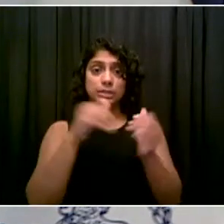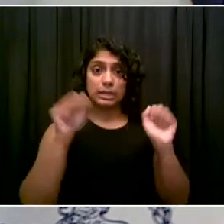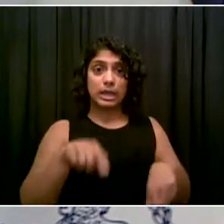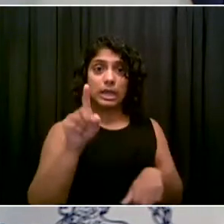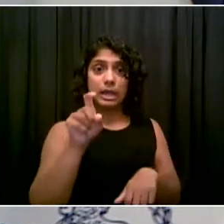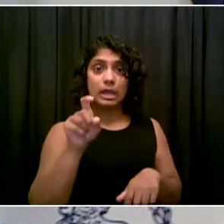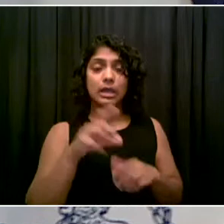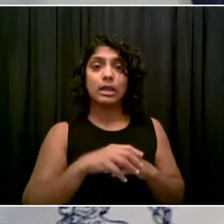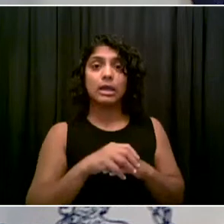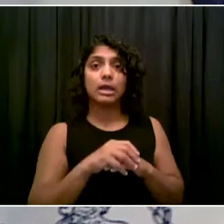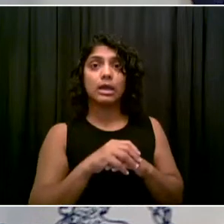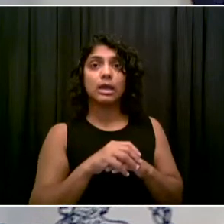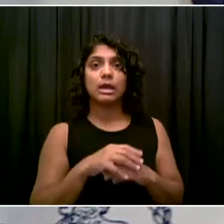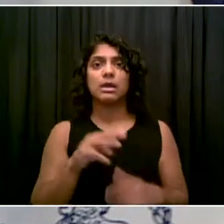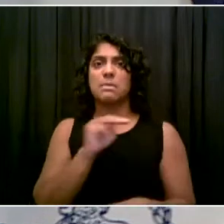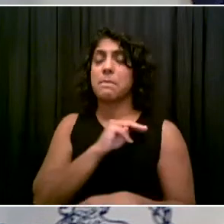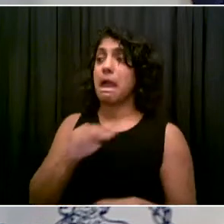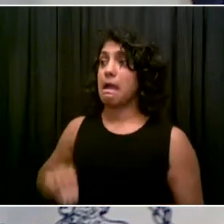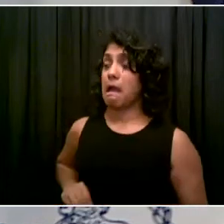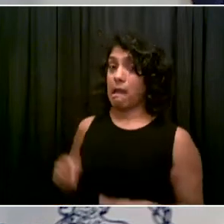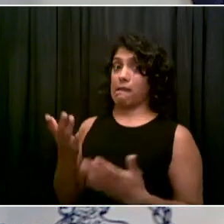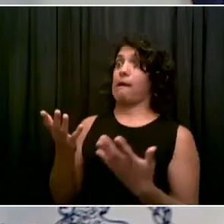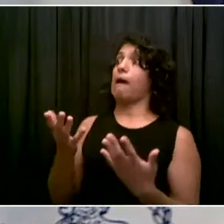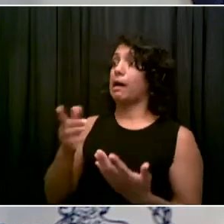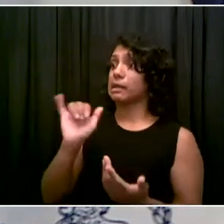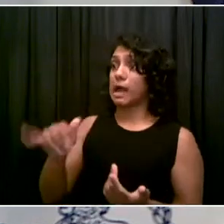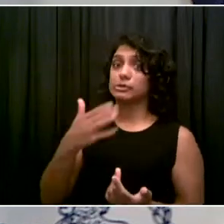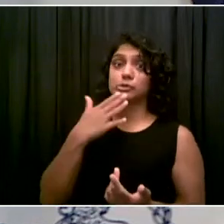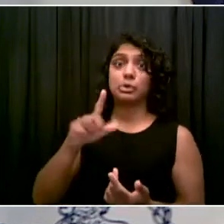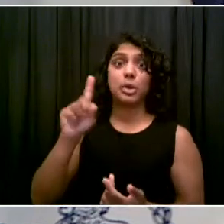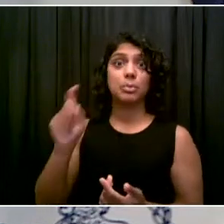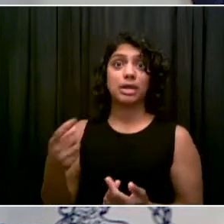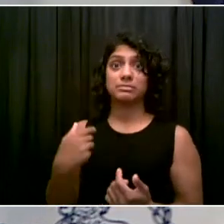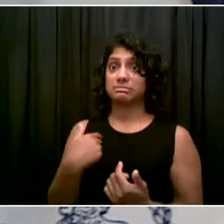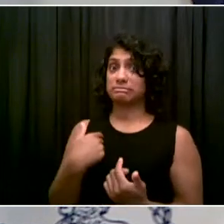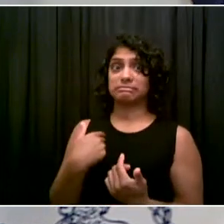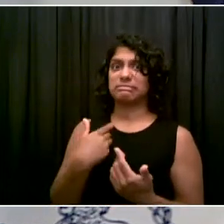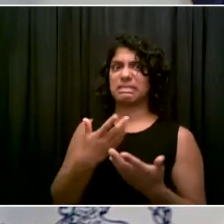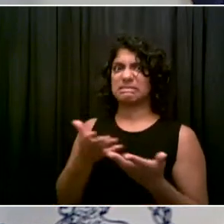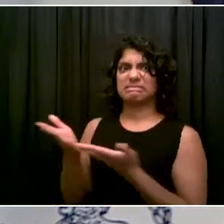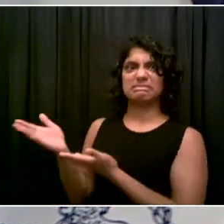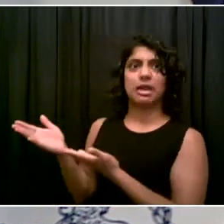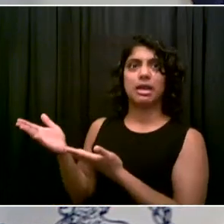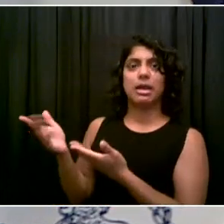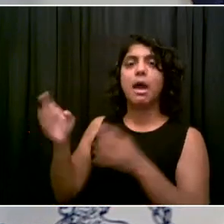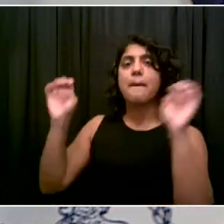ANYTHING THAT SAYS YES OR NO. LET'S TURN TO COMMISSIONER JOHN SCRIVANI,